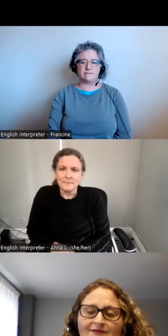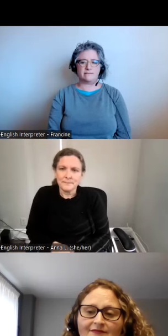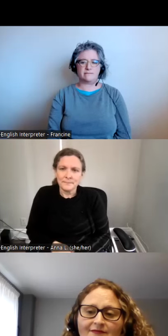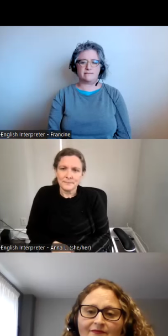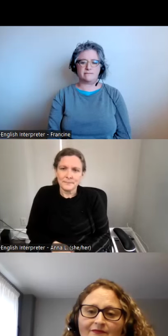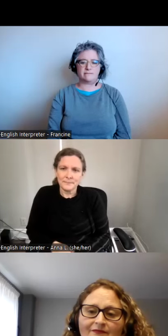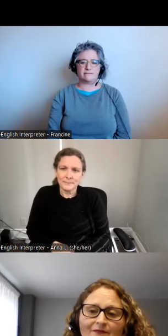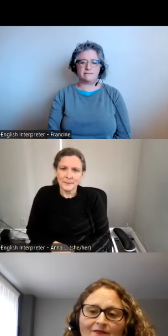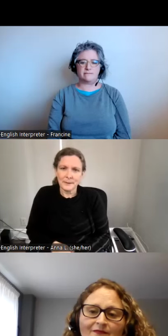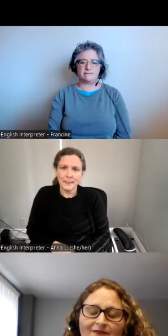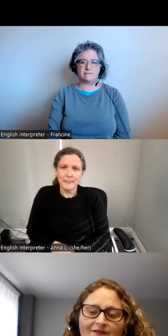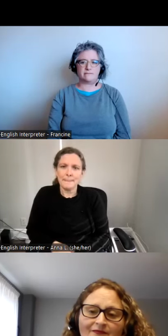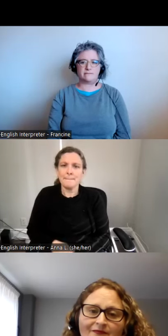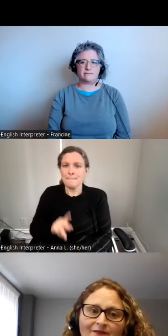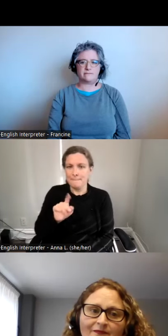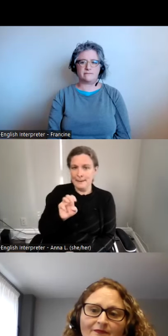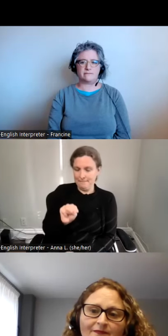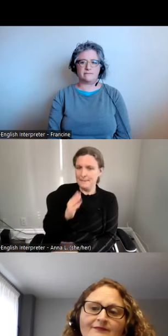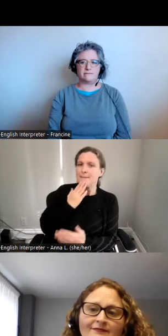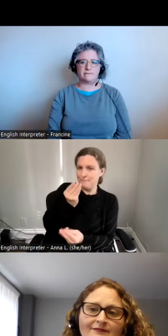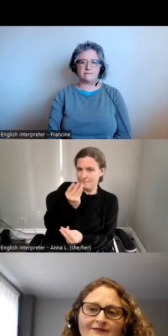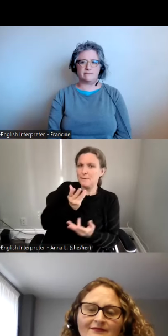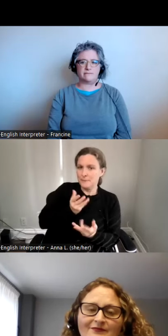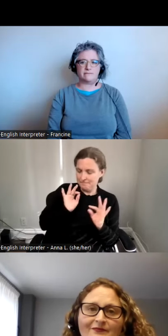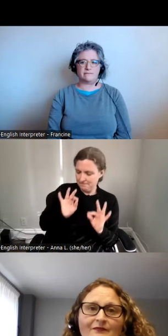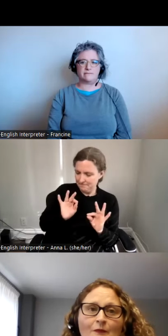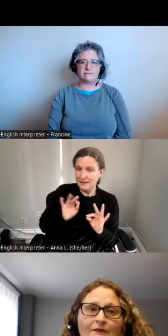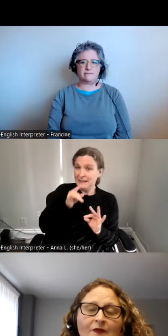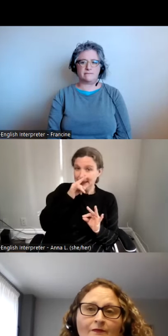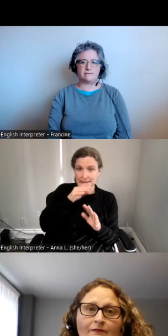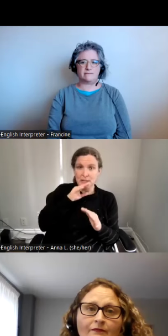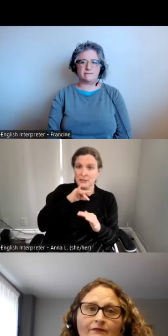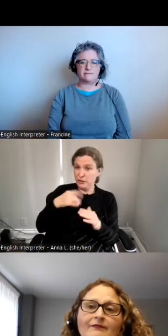hospitalization if you are at high risk.